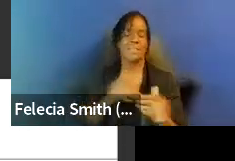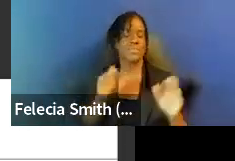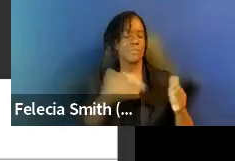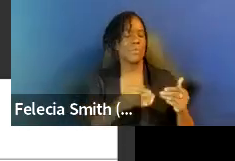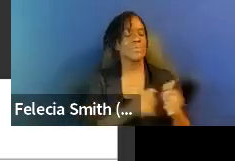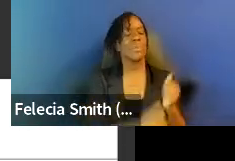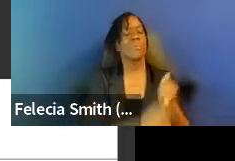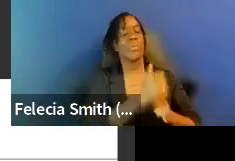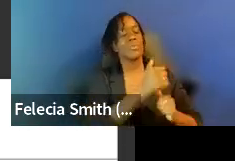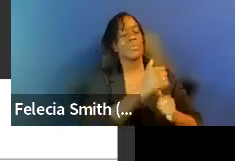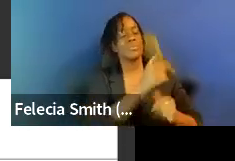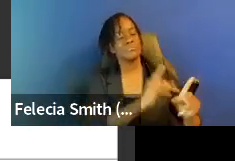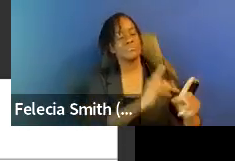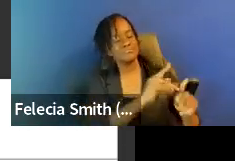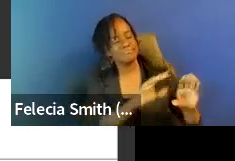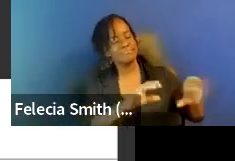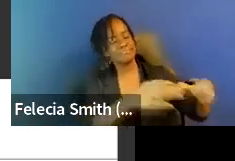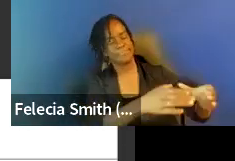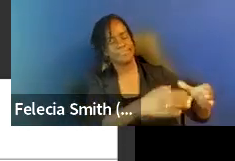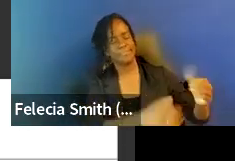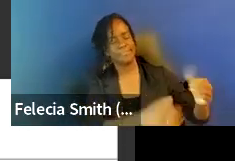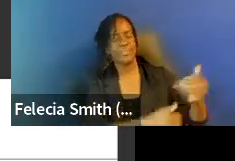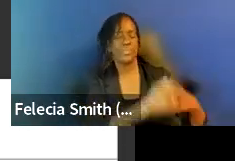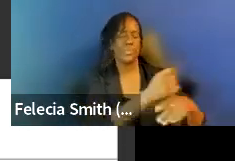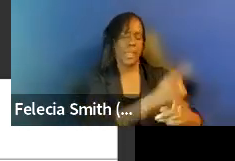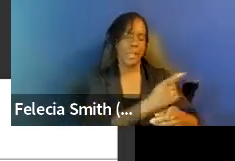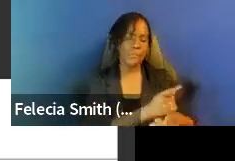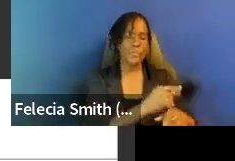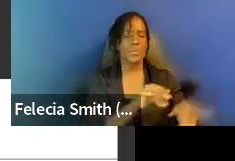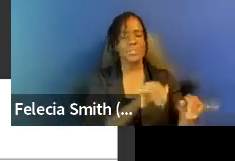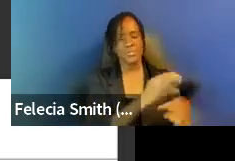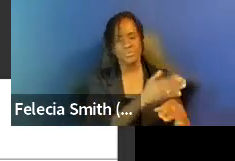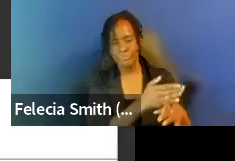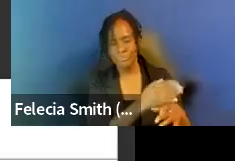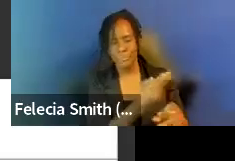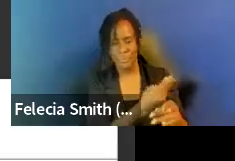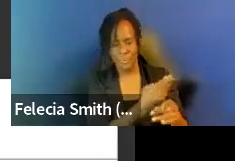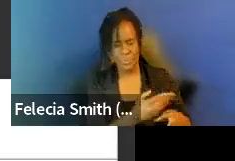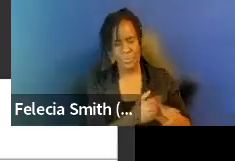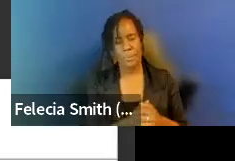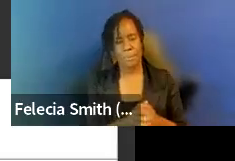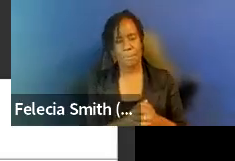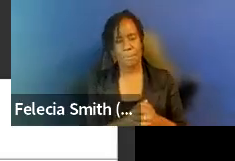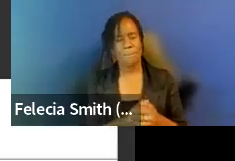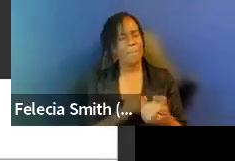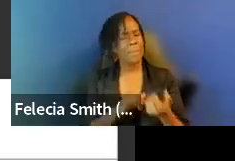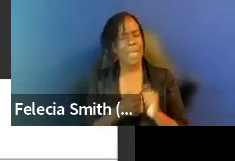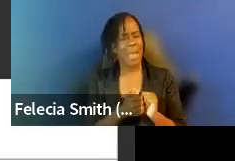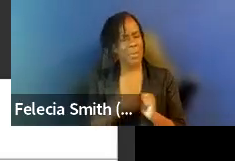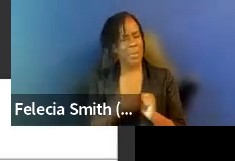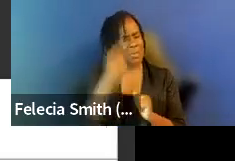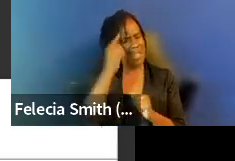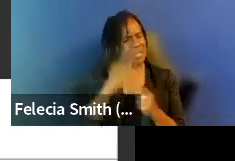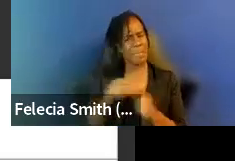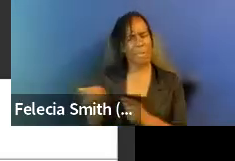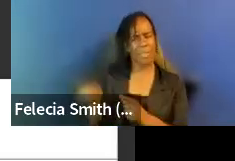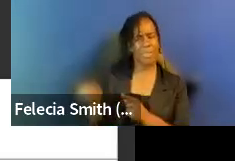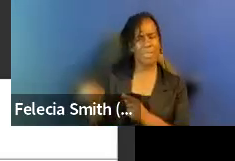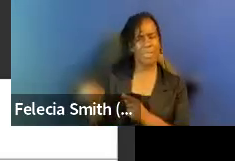designed with what I call the average user in mind. And not focused on those that have been